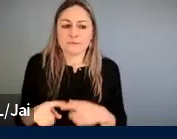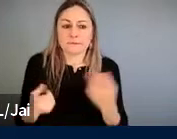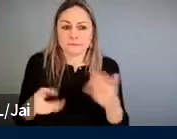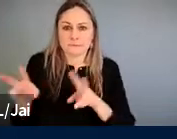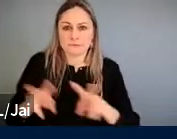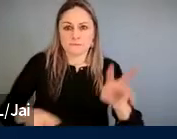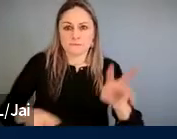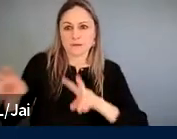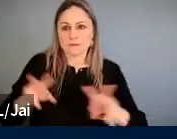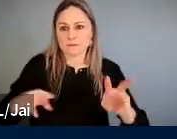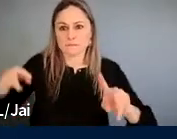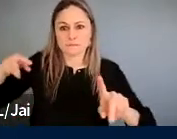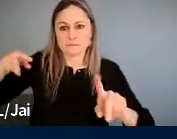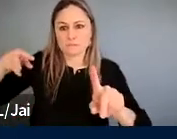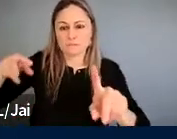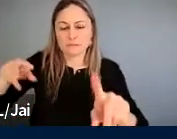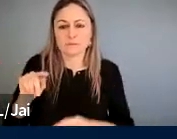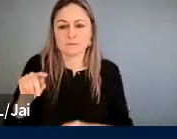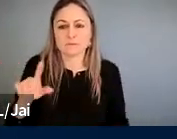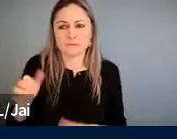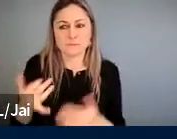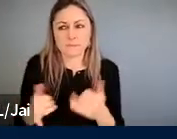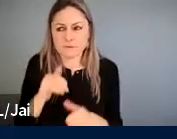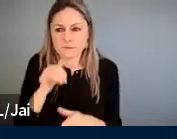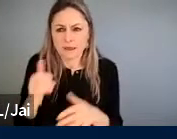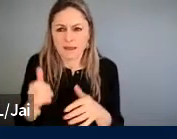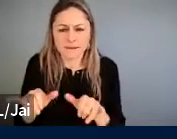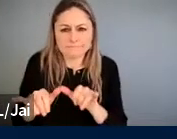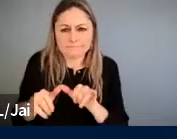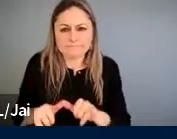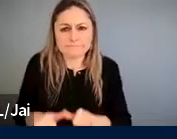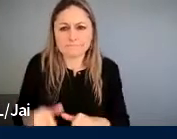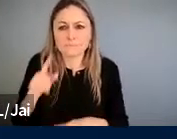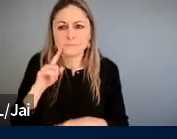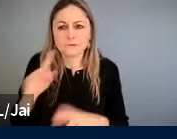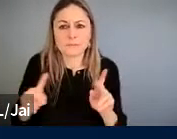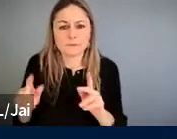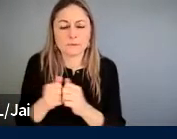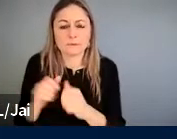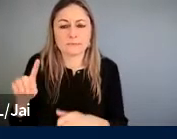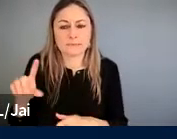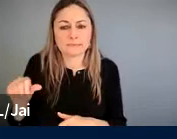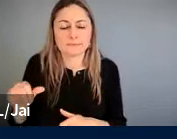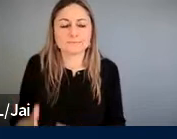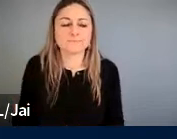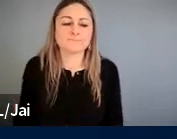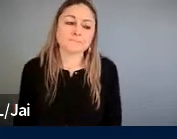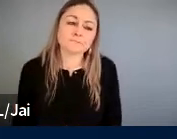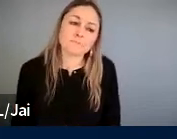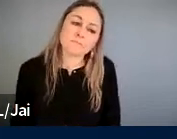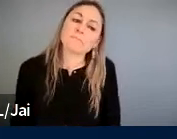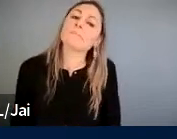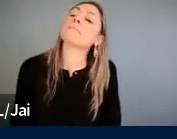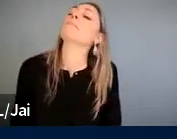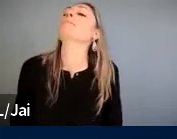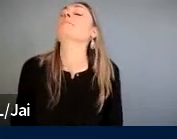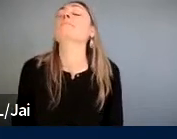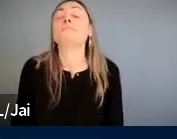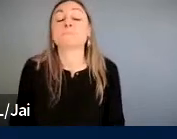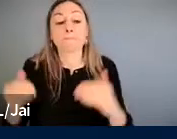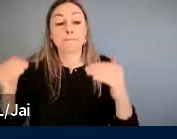how they may not be calibrated for people with disabilities. To go further, some of